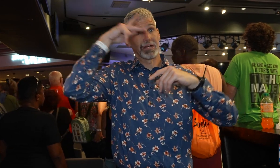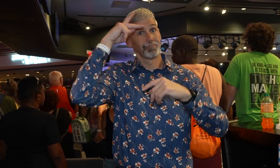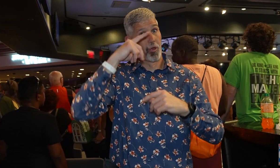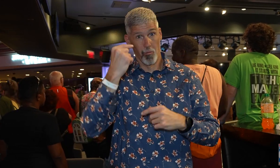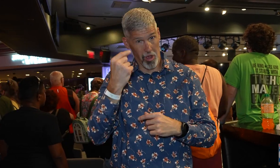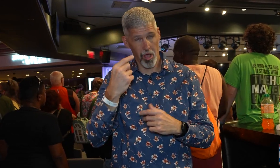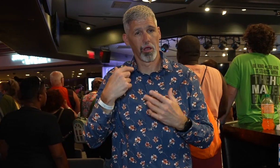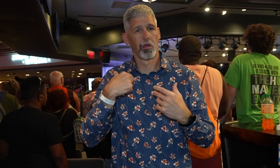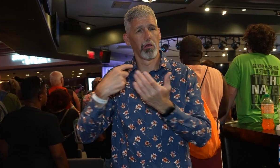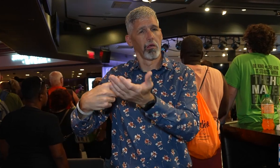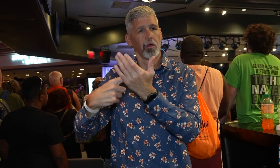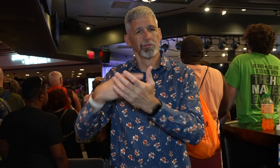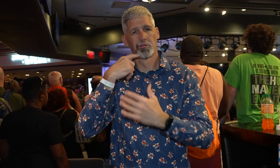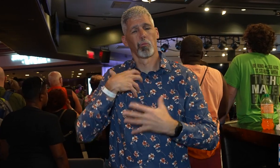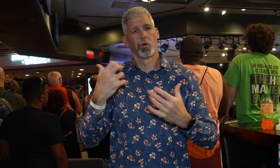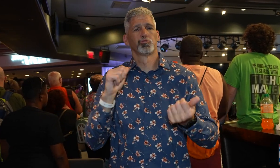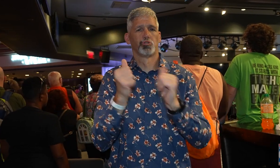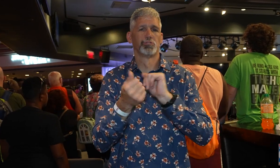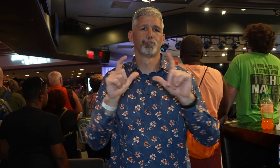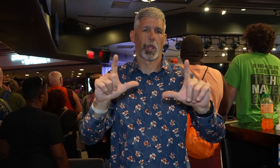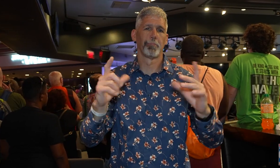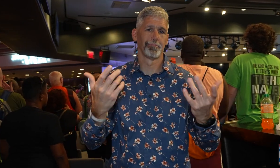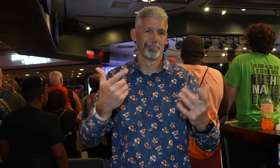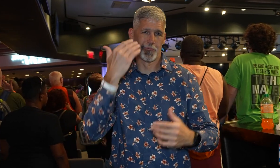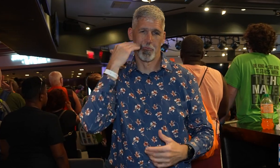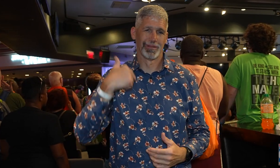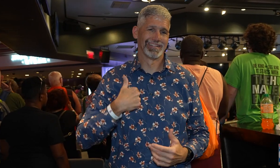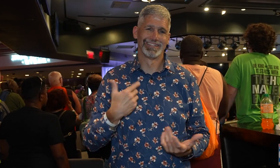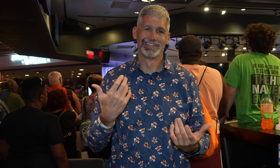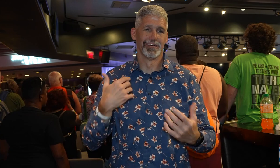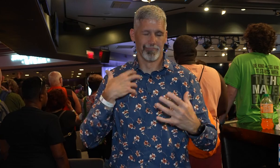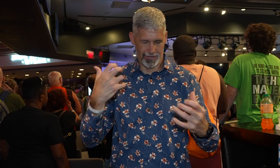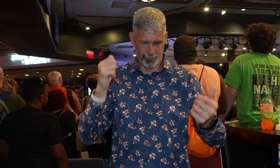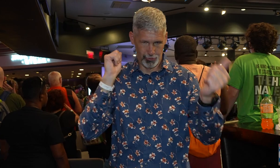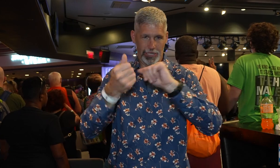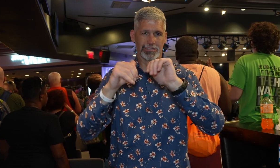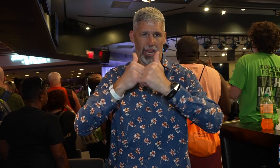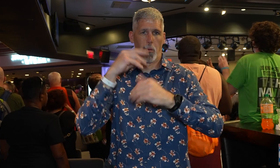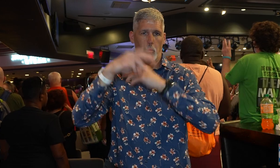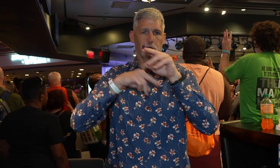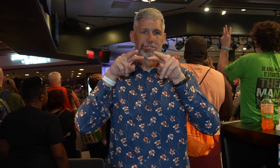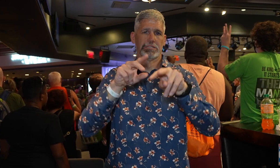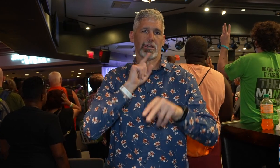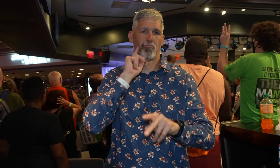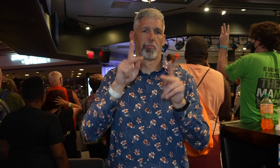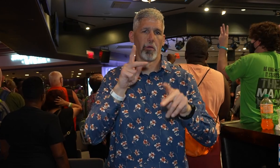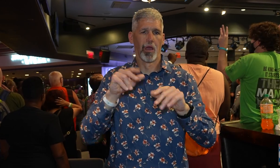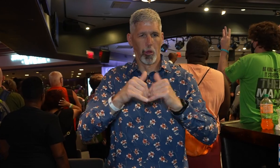The philosophy that we’ve discussed is that we want to change the frame. You know me, I want to change how the world sees Deaf people,